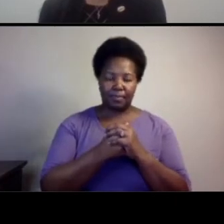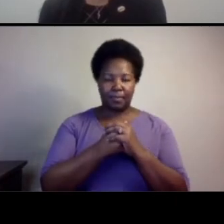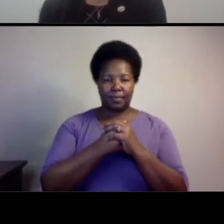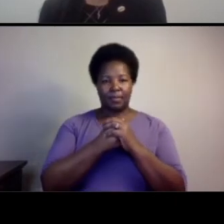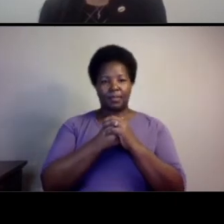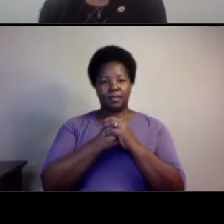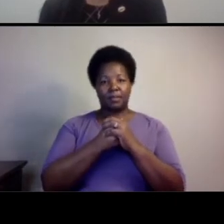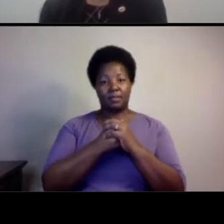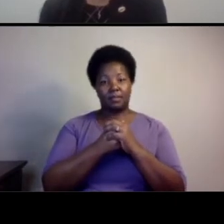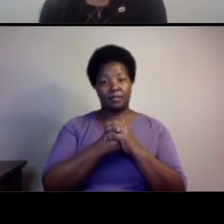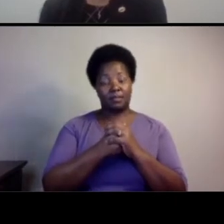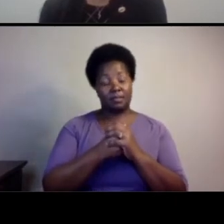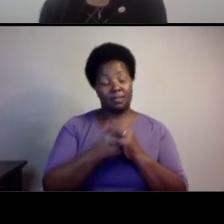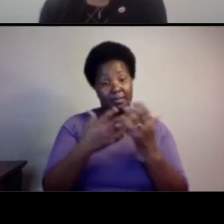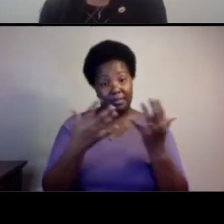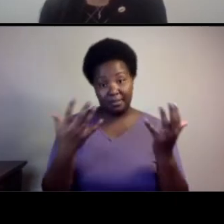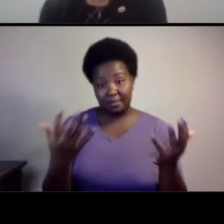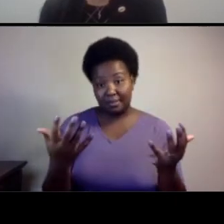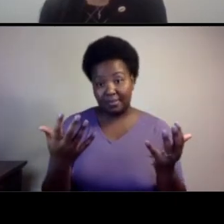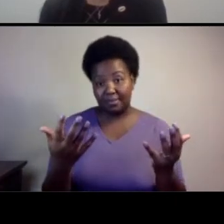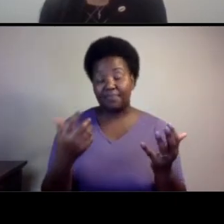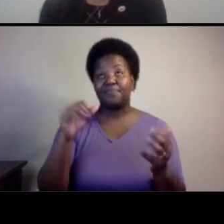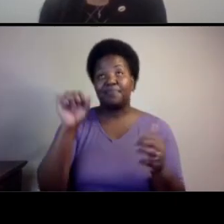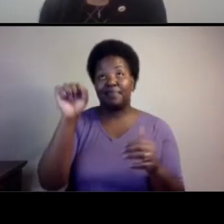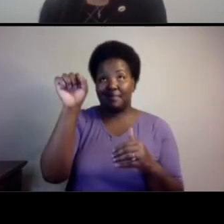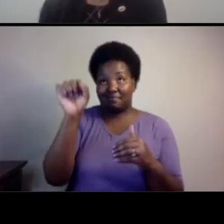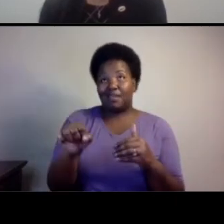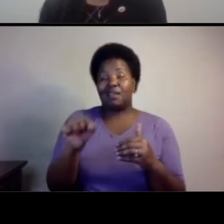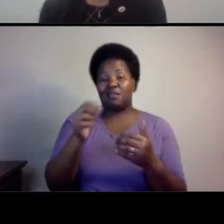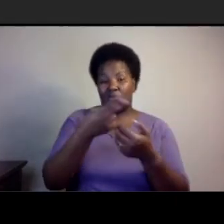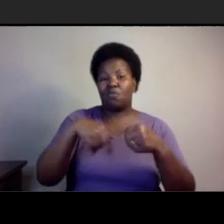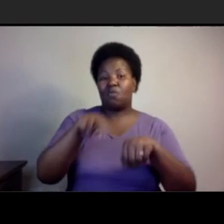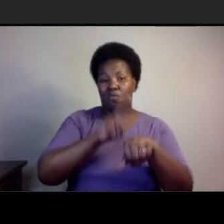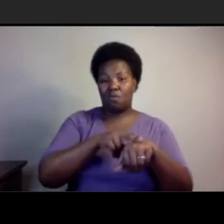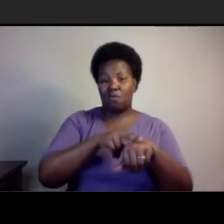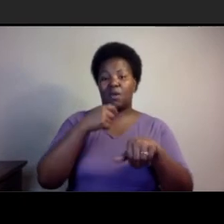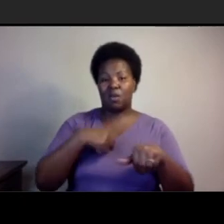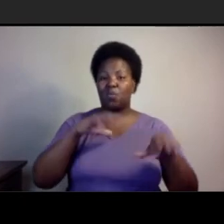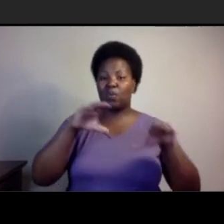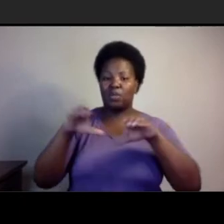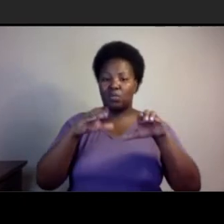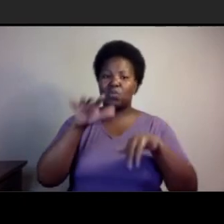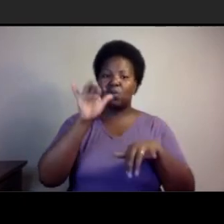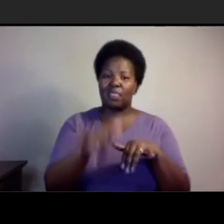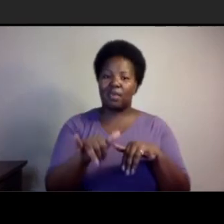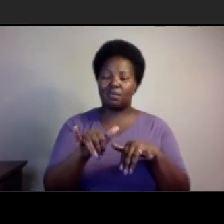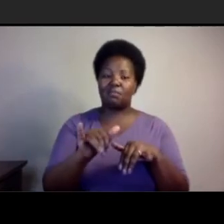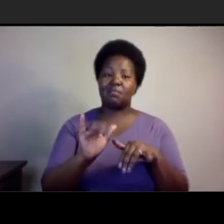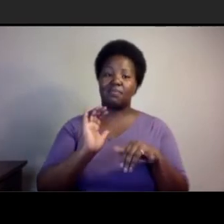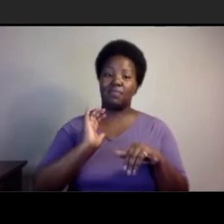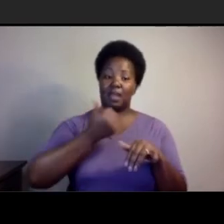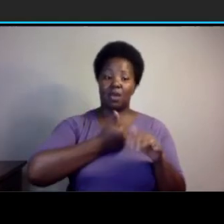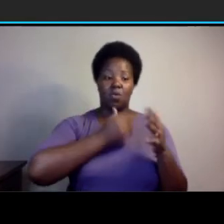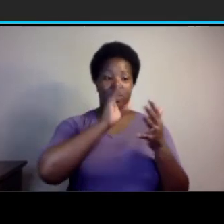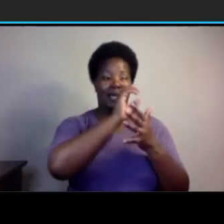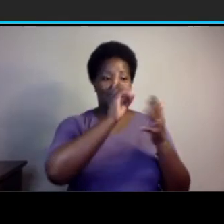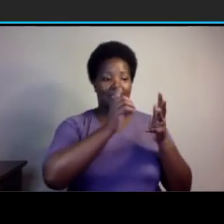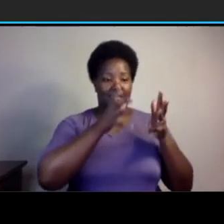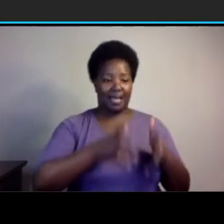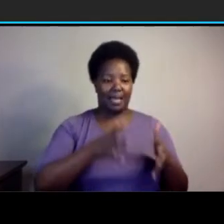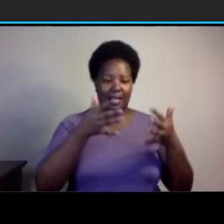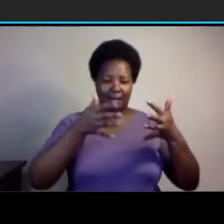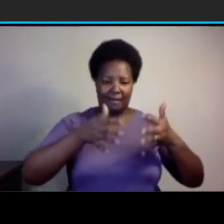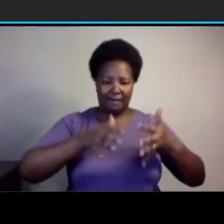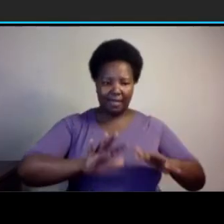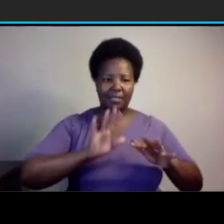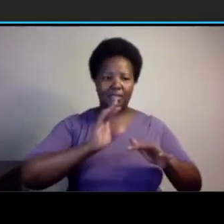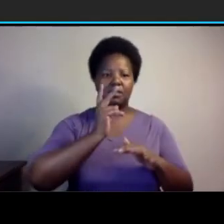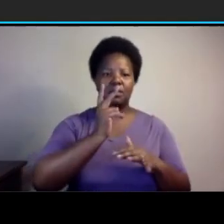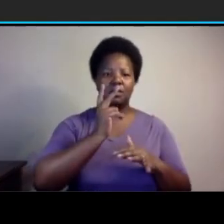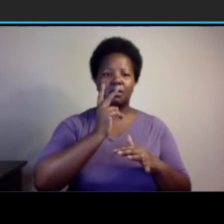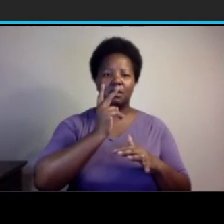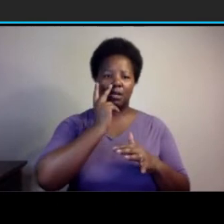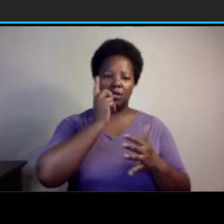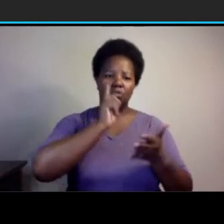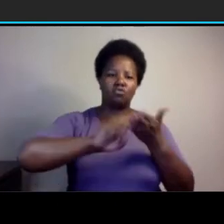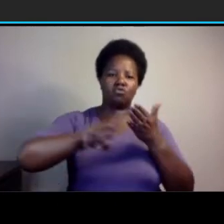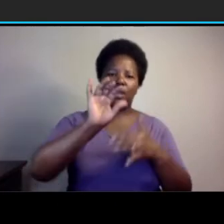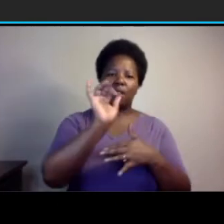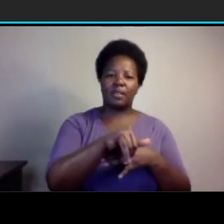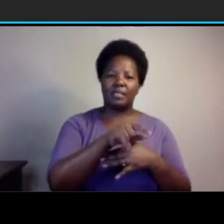and we normally do that yes our designers have looked at hiding uh at this for this intersection